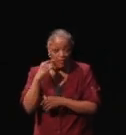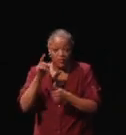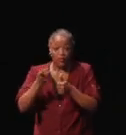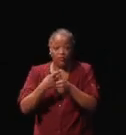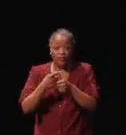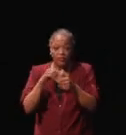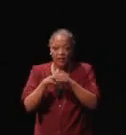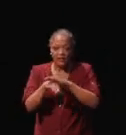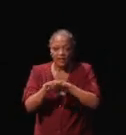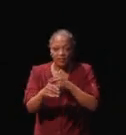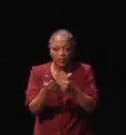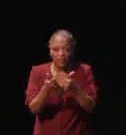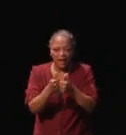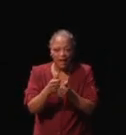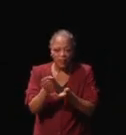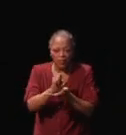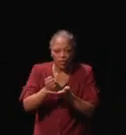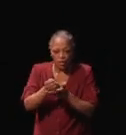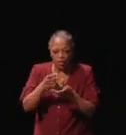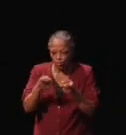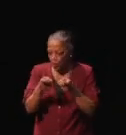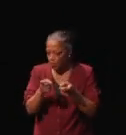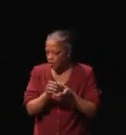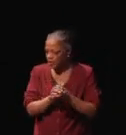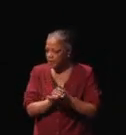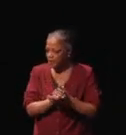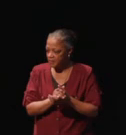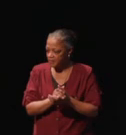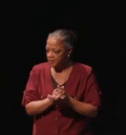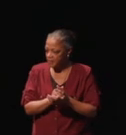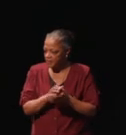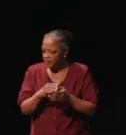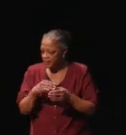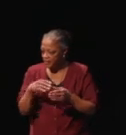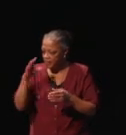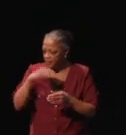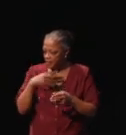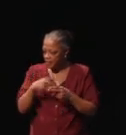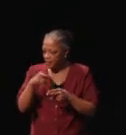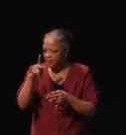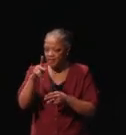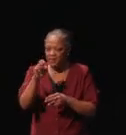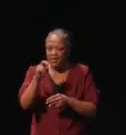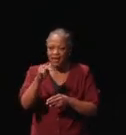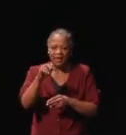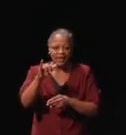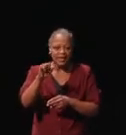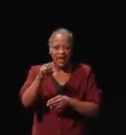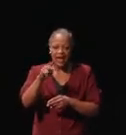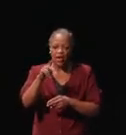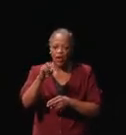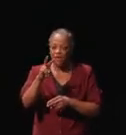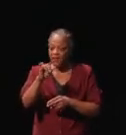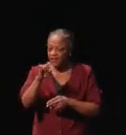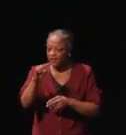accessible gaming controller at work. This is by a man called Ken Yankavitz. It's called the Fingertip Control.